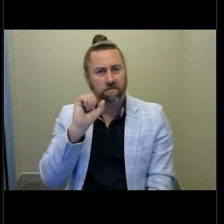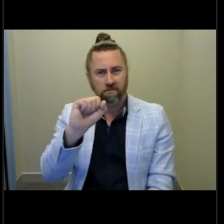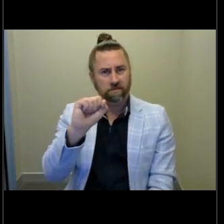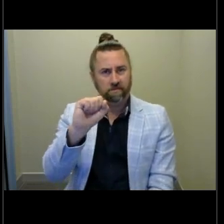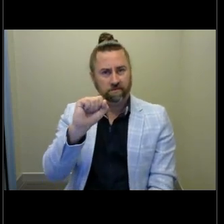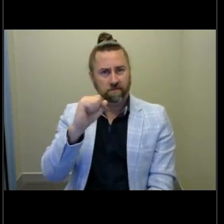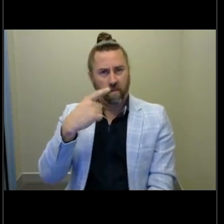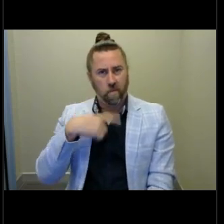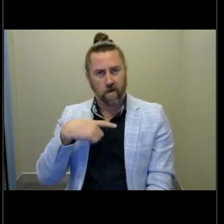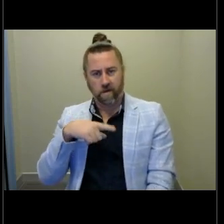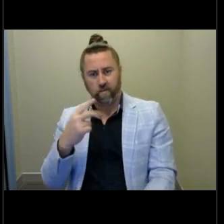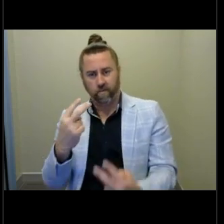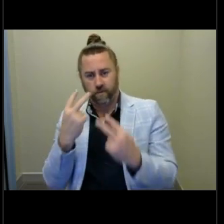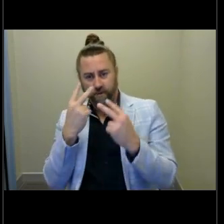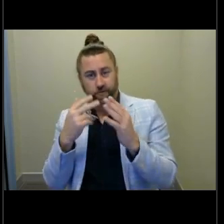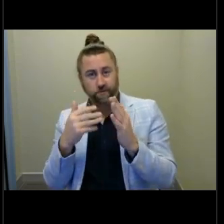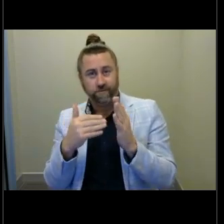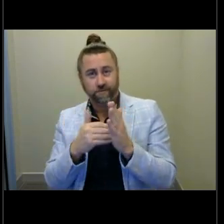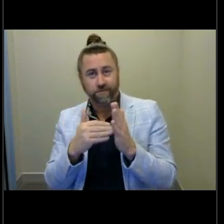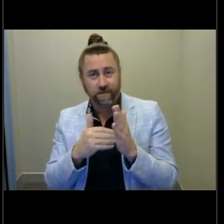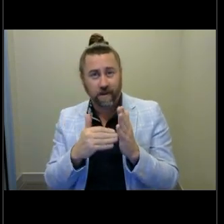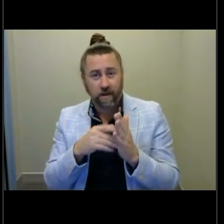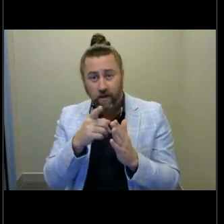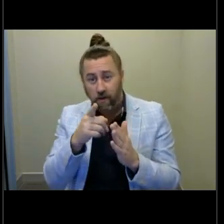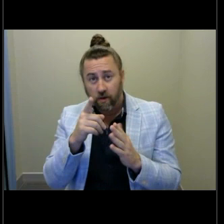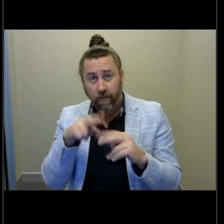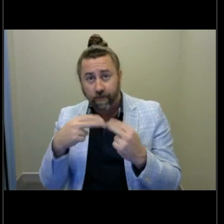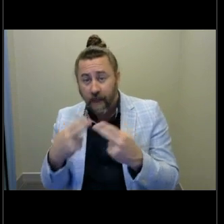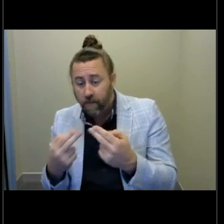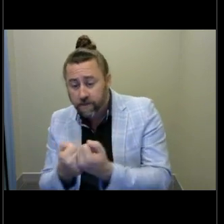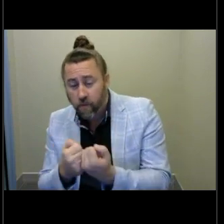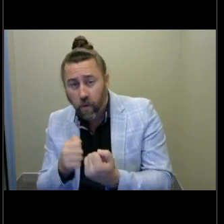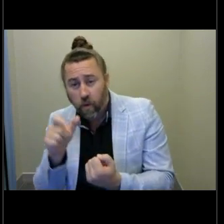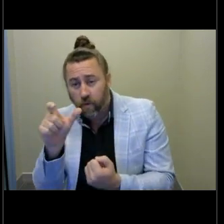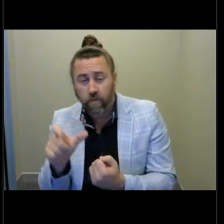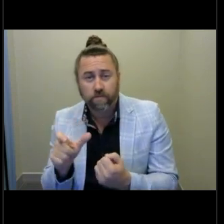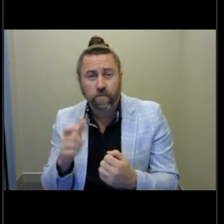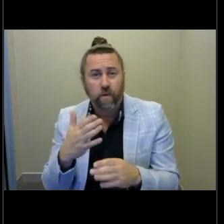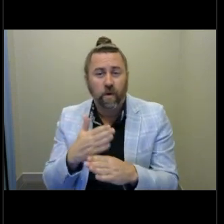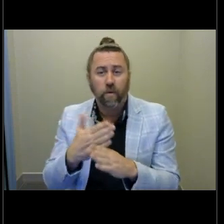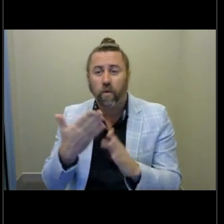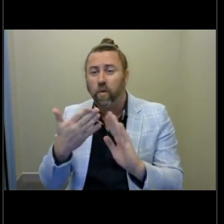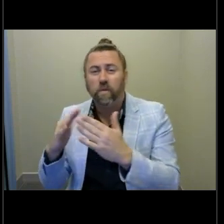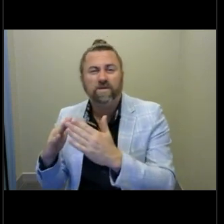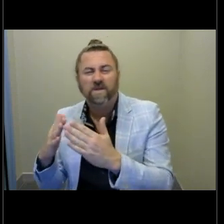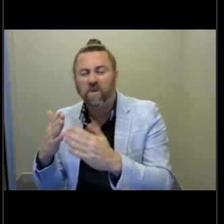If you're a family worker, a community worker or a support worker, or if you work in the